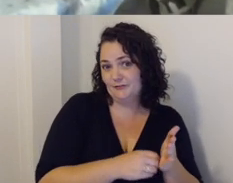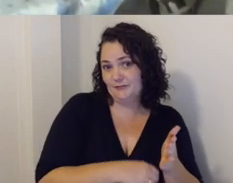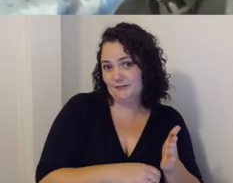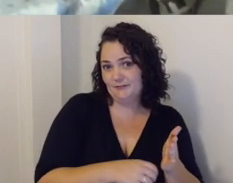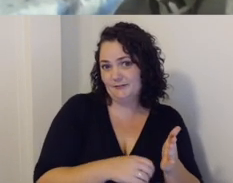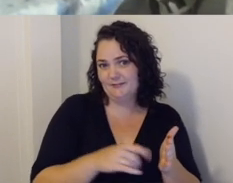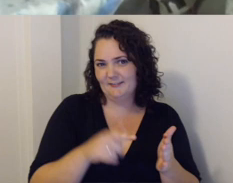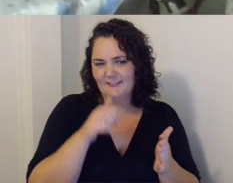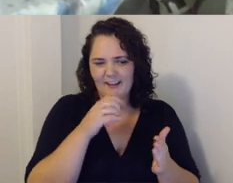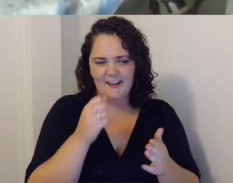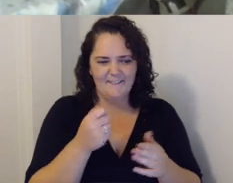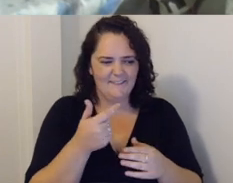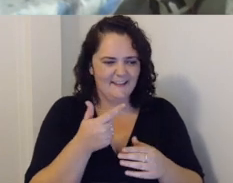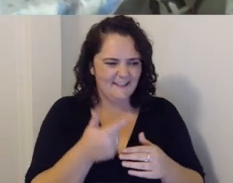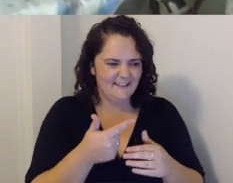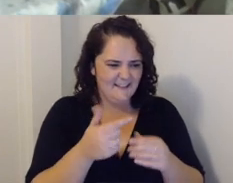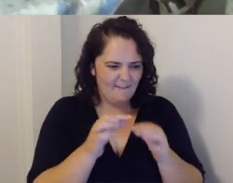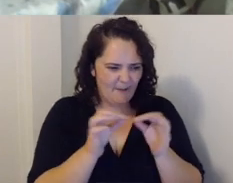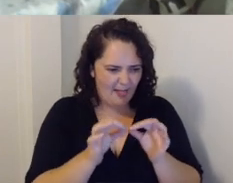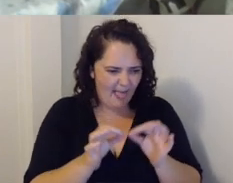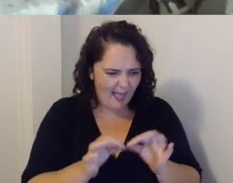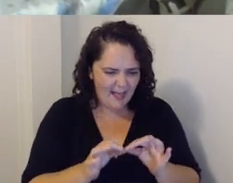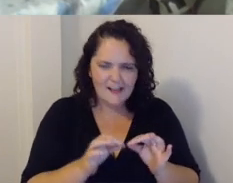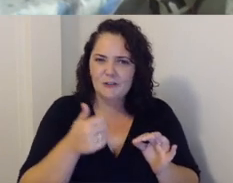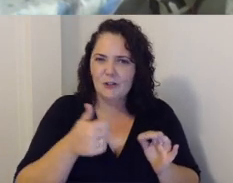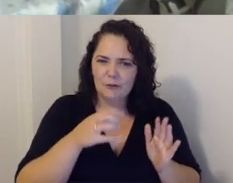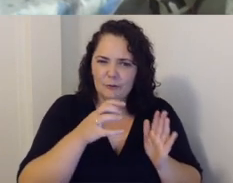got like seven blades in it and a lubrication strip that probably wouldn't work very well